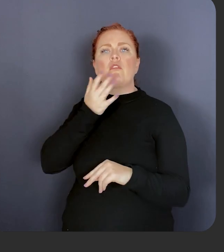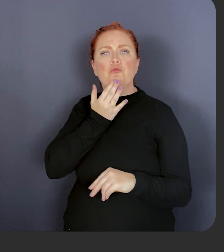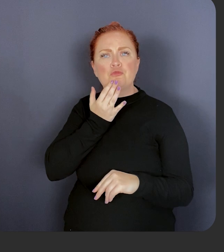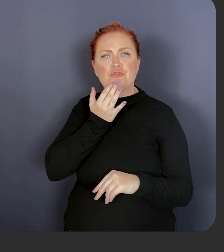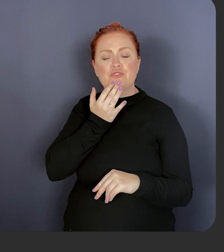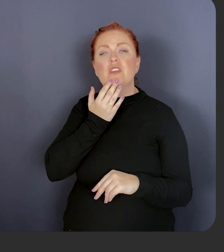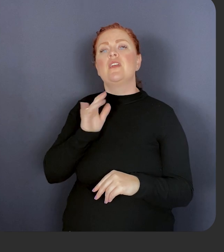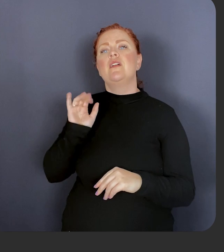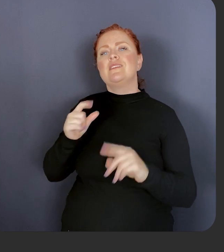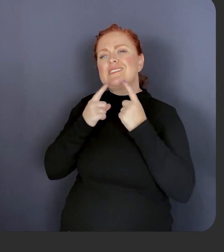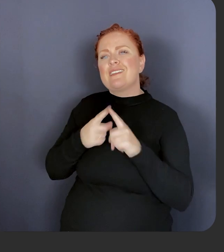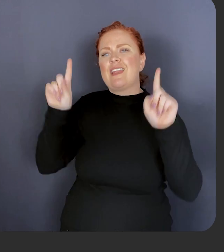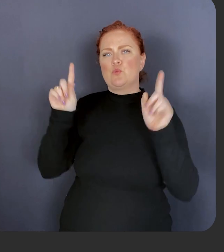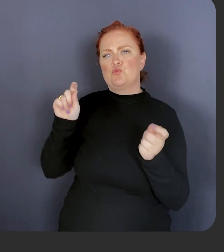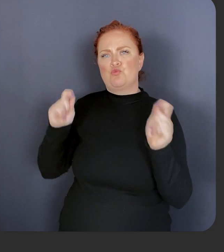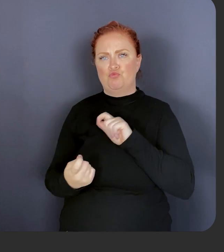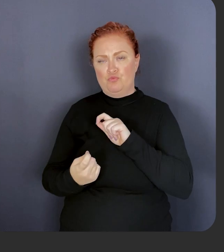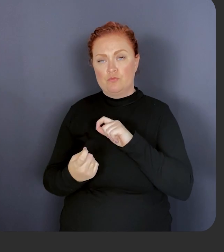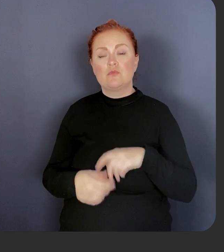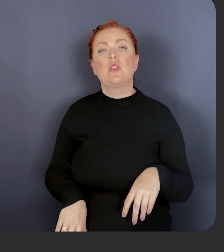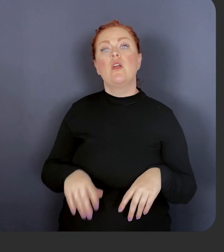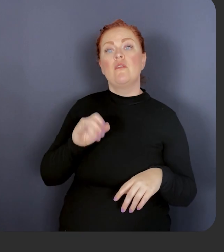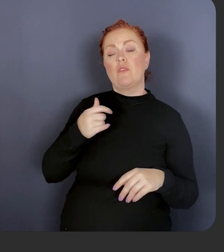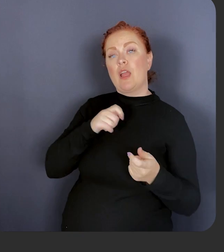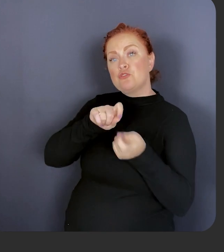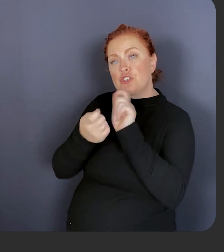And this is announcing changes. So when I go and make a change, let's